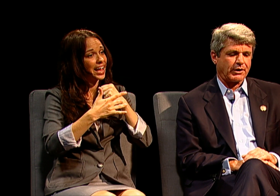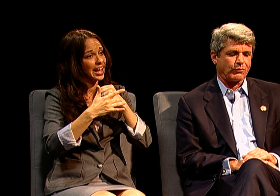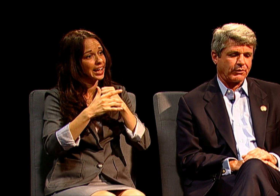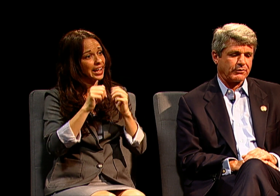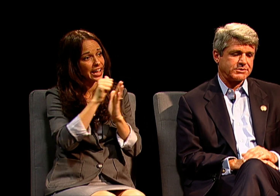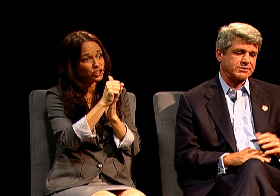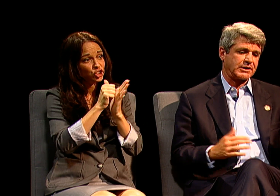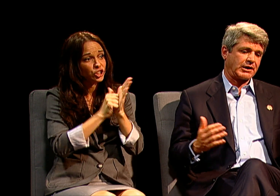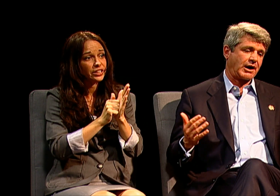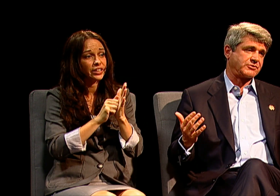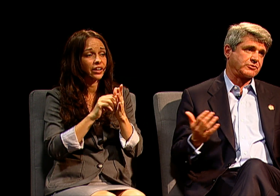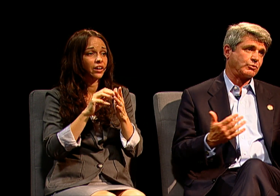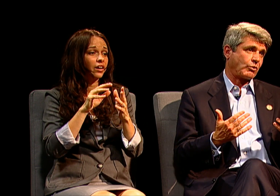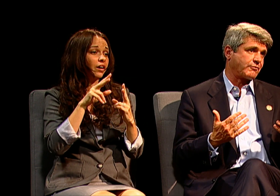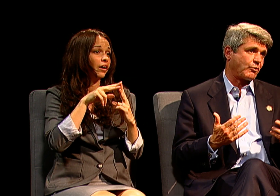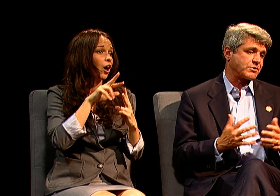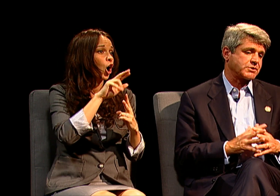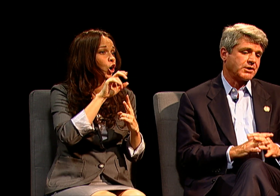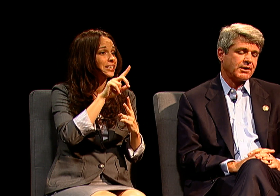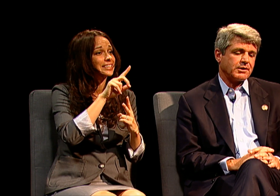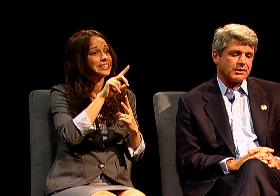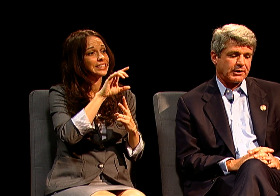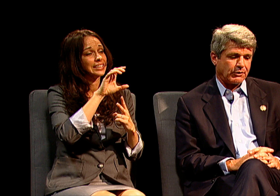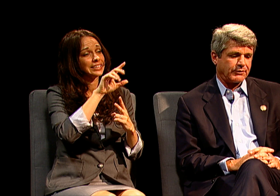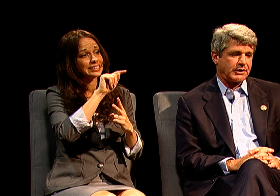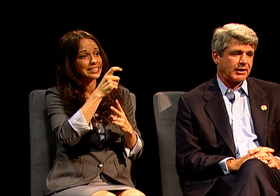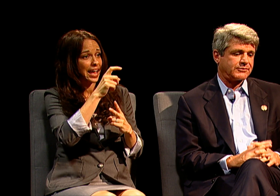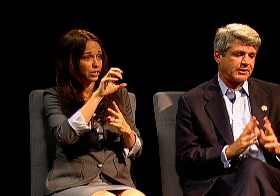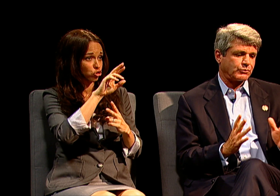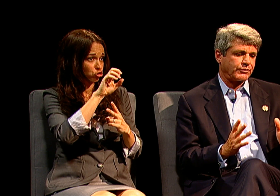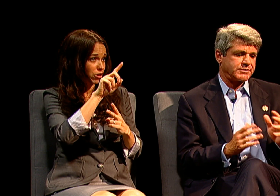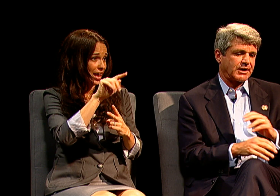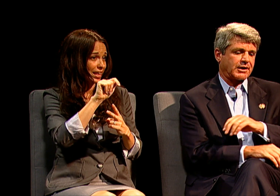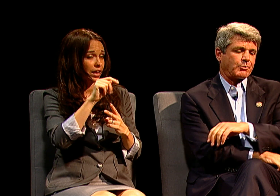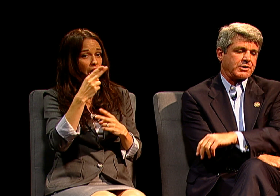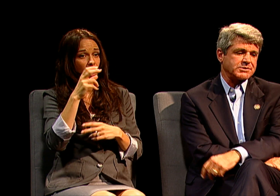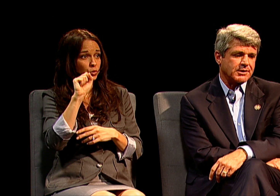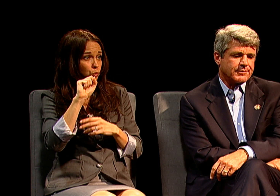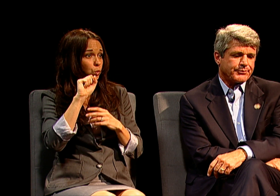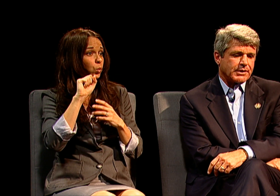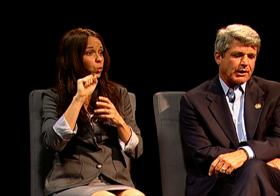WHETHER IT'S GETTING A HIGHLY SKILLED WORK FORCE HERE IN THE UNITED STATES WITH THE TECH COMPANIES.